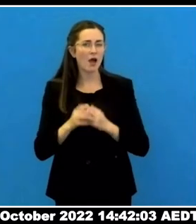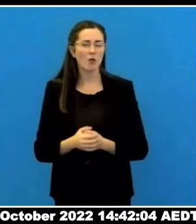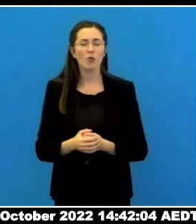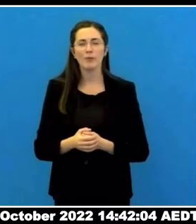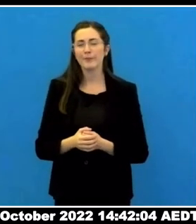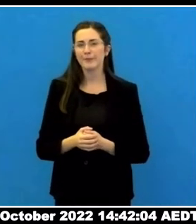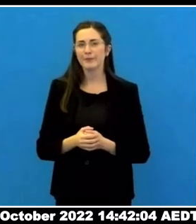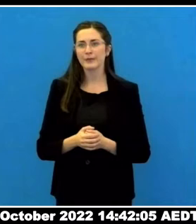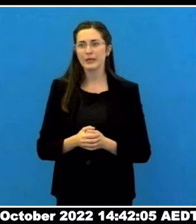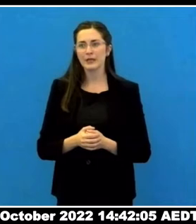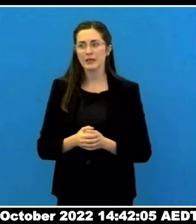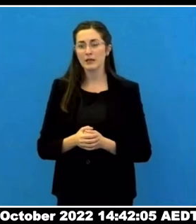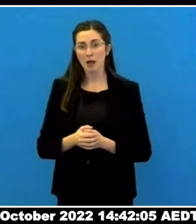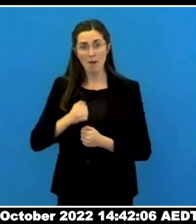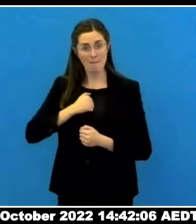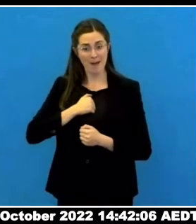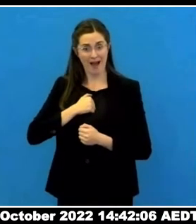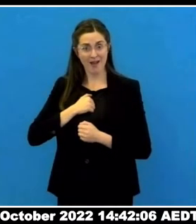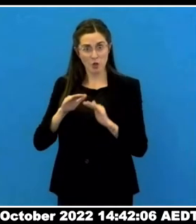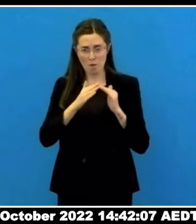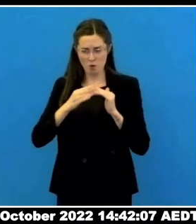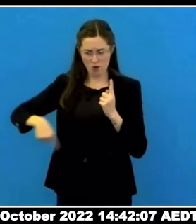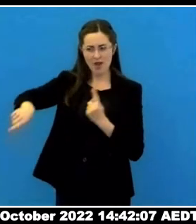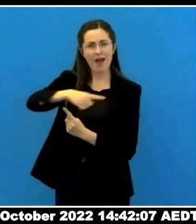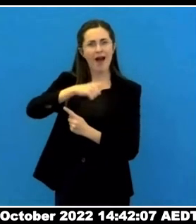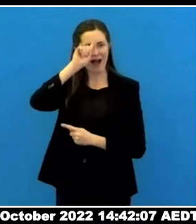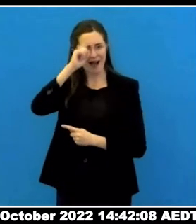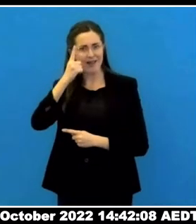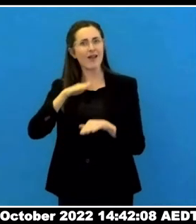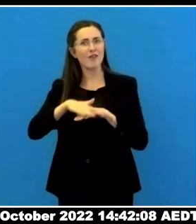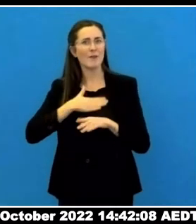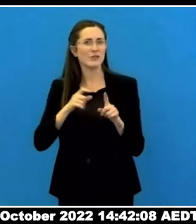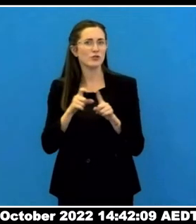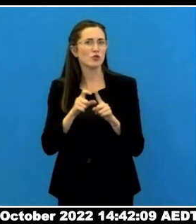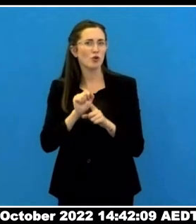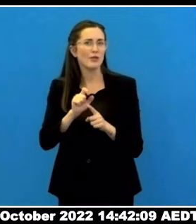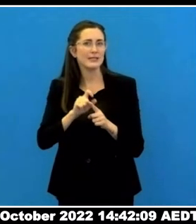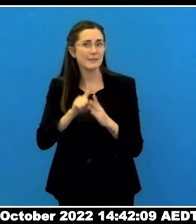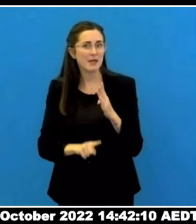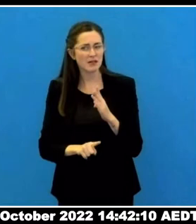The community understands that my daughter has a disability and is very accepting of her.